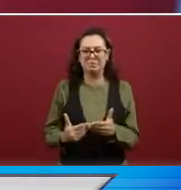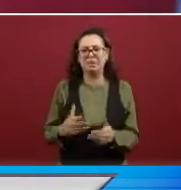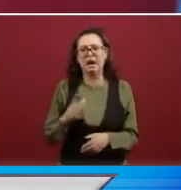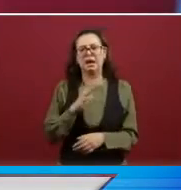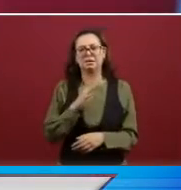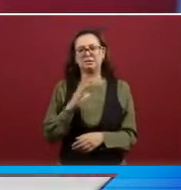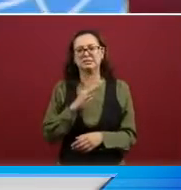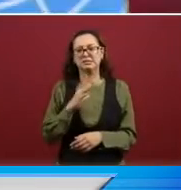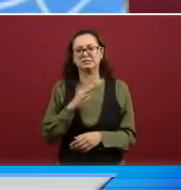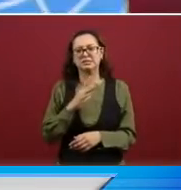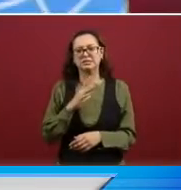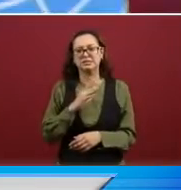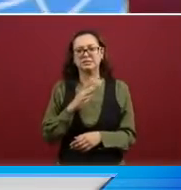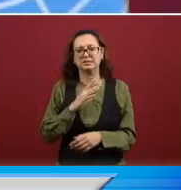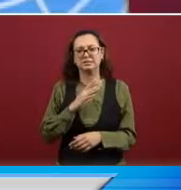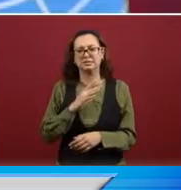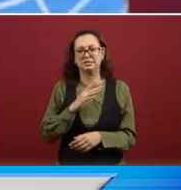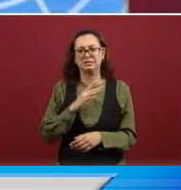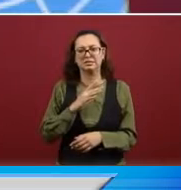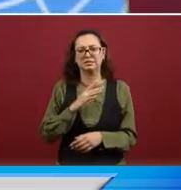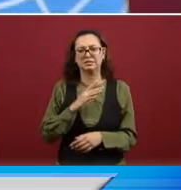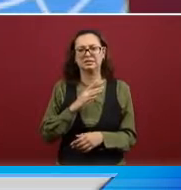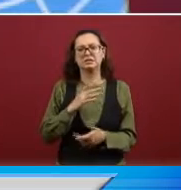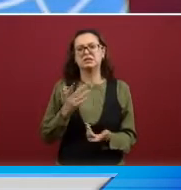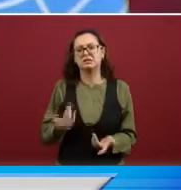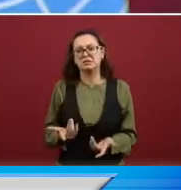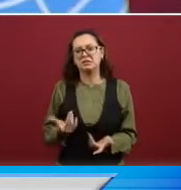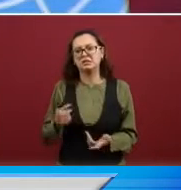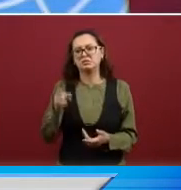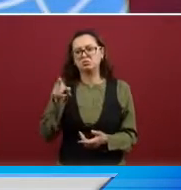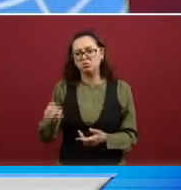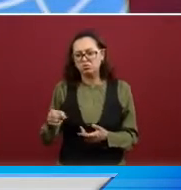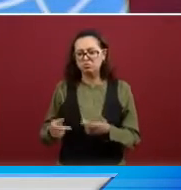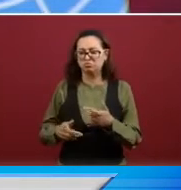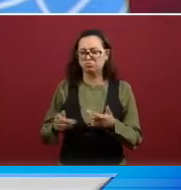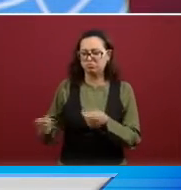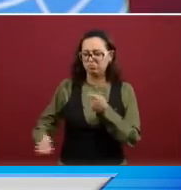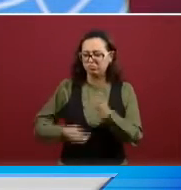so they are working on a plan to create the necessary policies to combat this problem